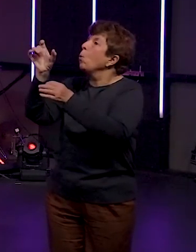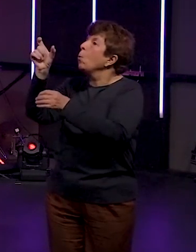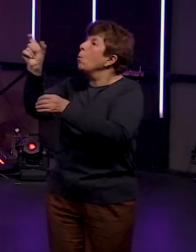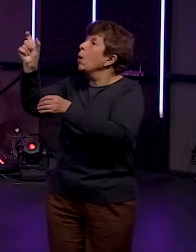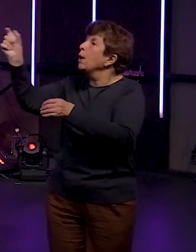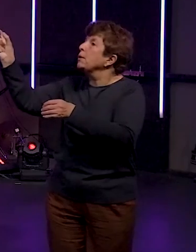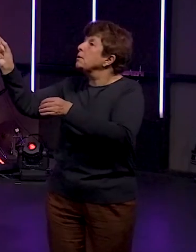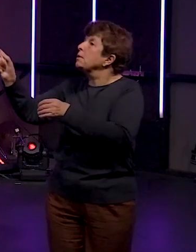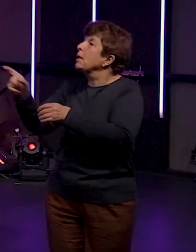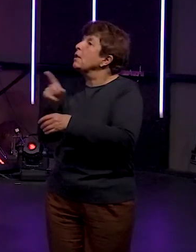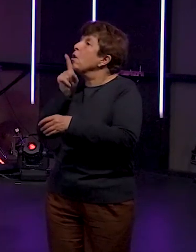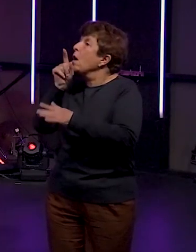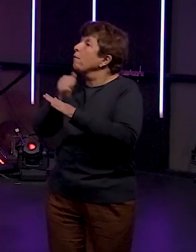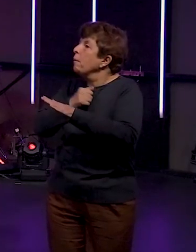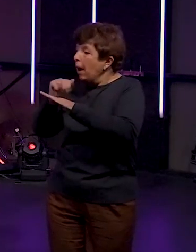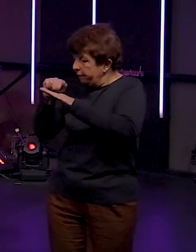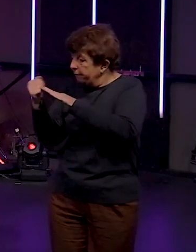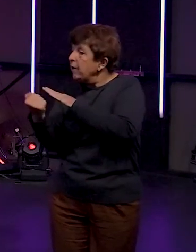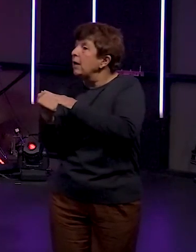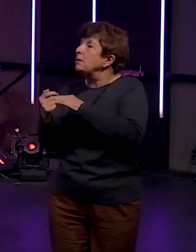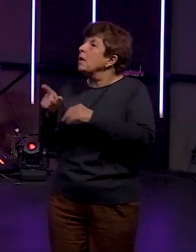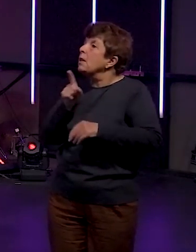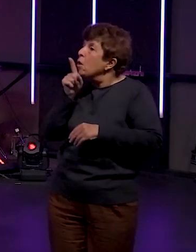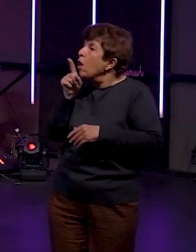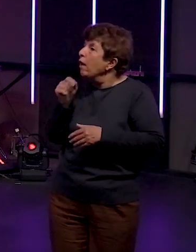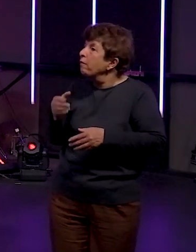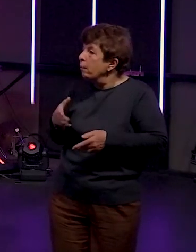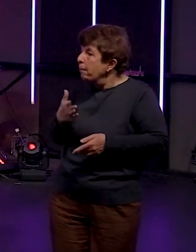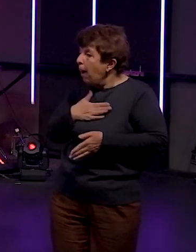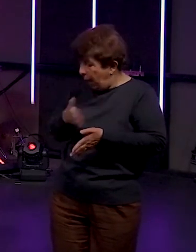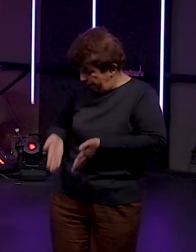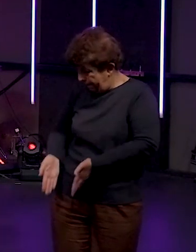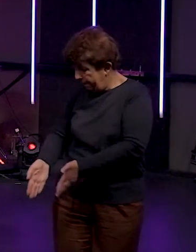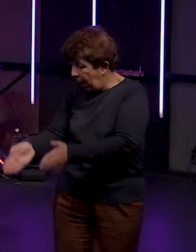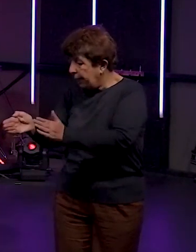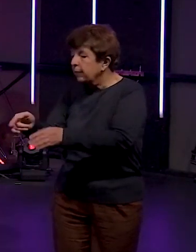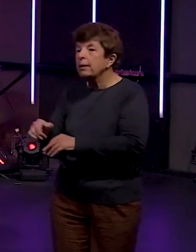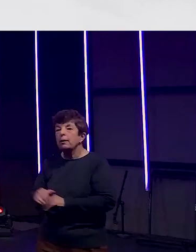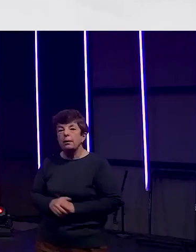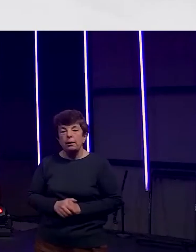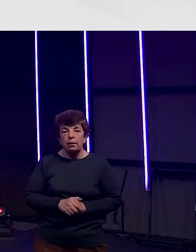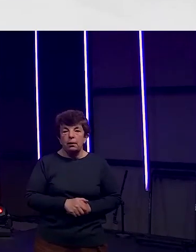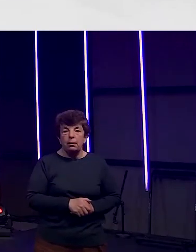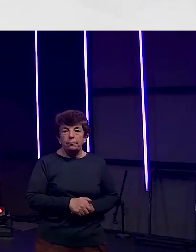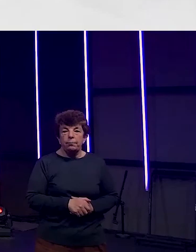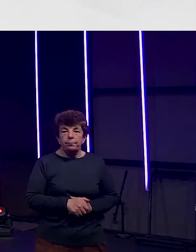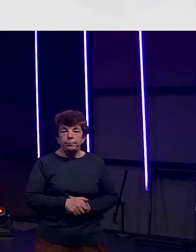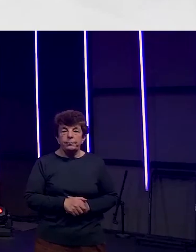for my feet and a light for my path. It's a LAMP & a LIGHT.